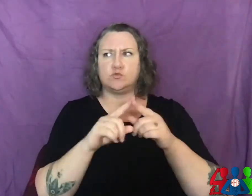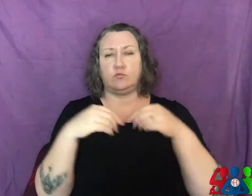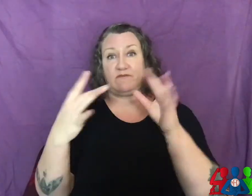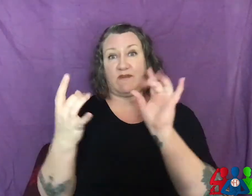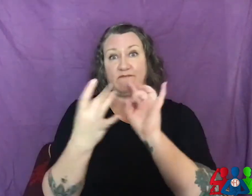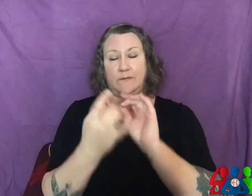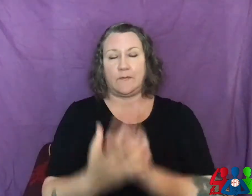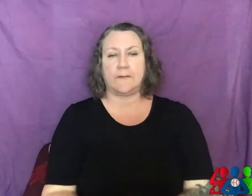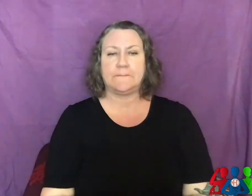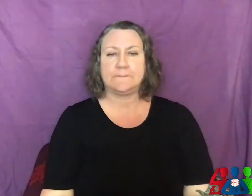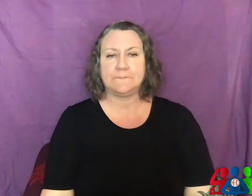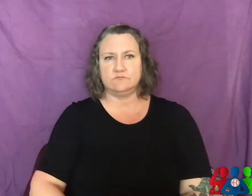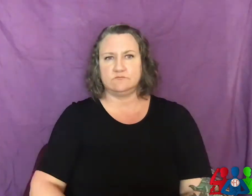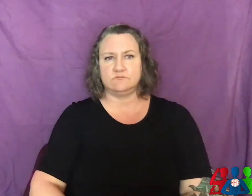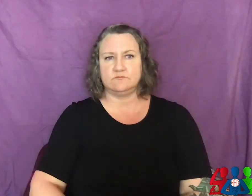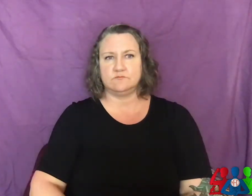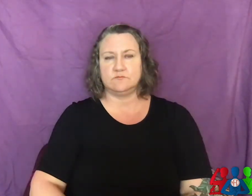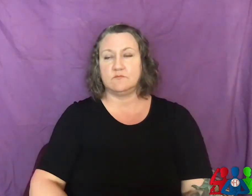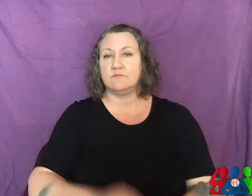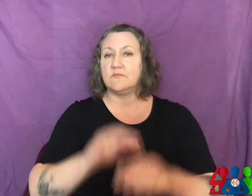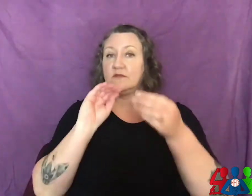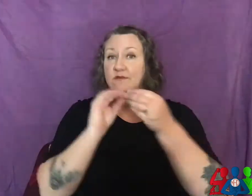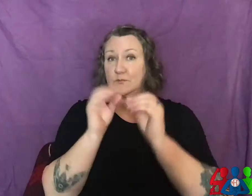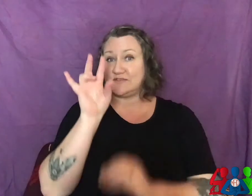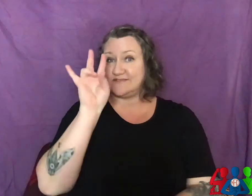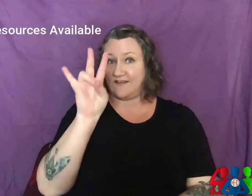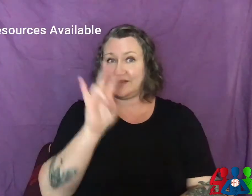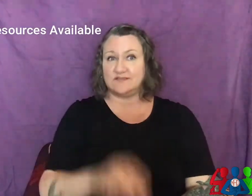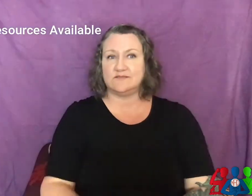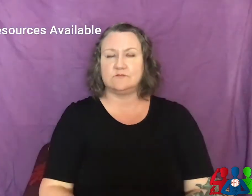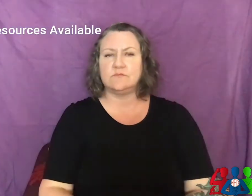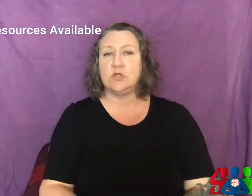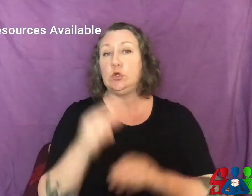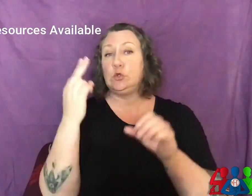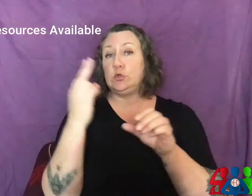They may lose motivation because they never hear from teachers. So it's important to provide